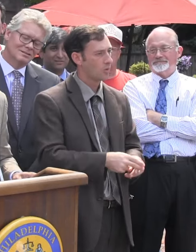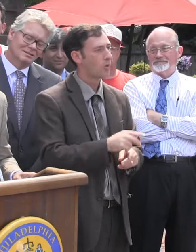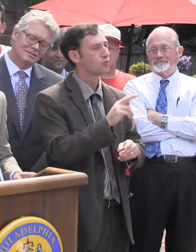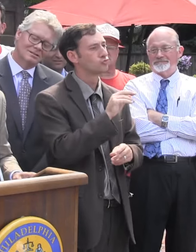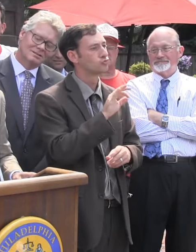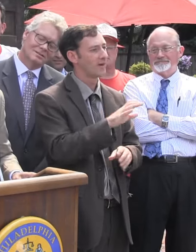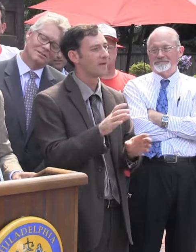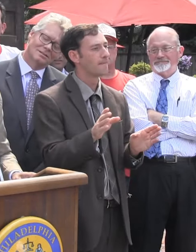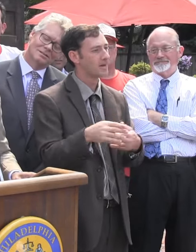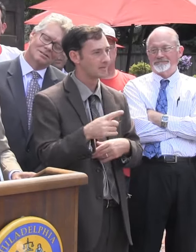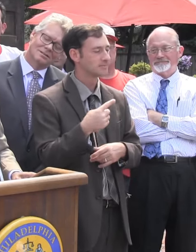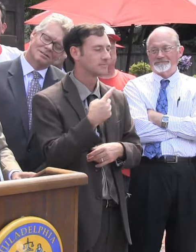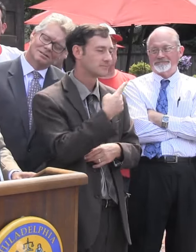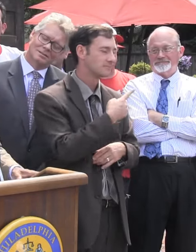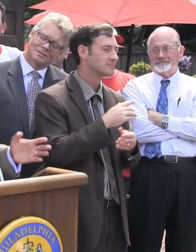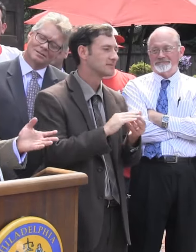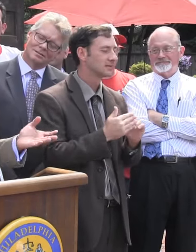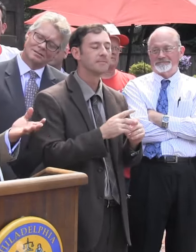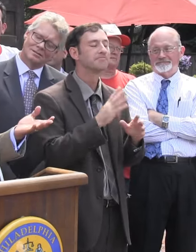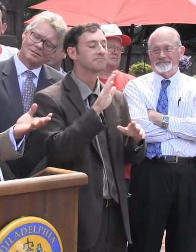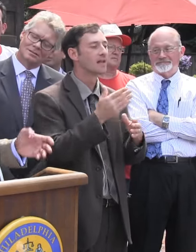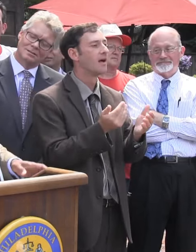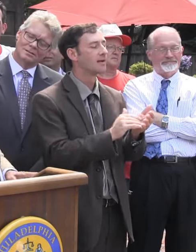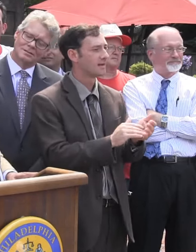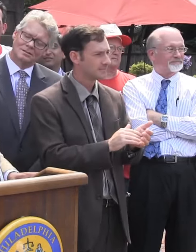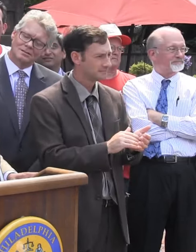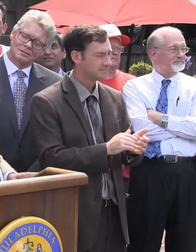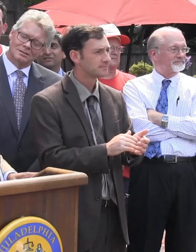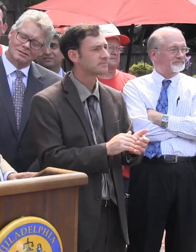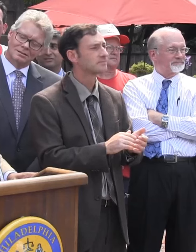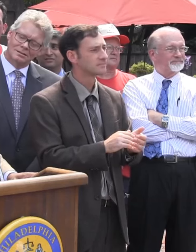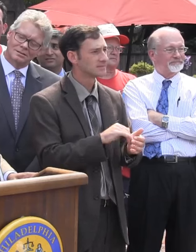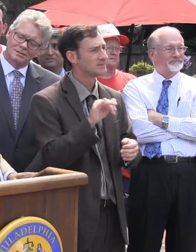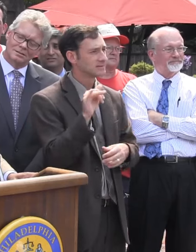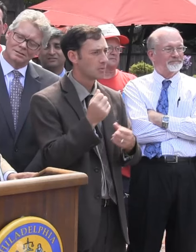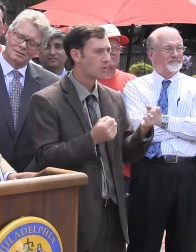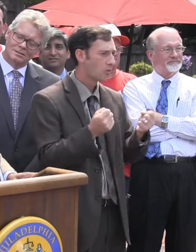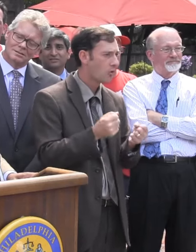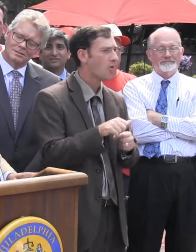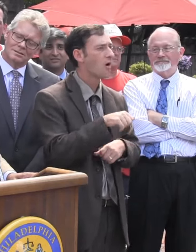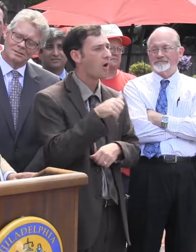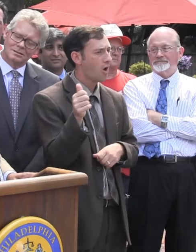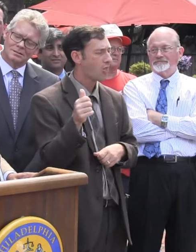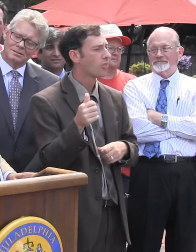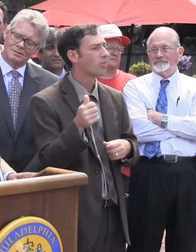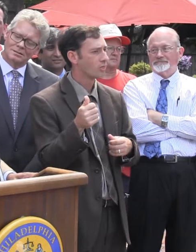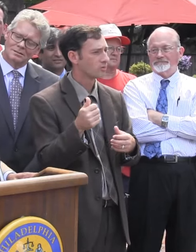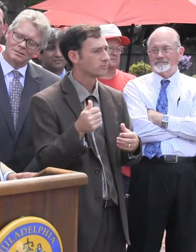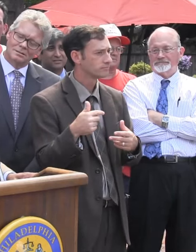over on the city side, but again similar with cars and other vehicles, just have to be mindful